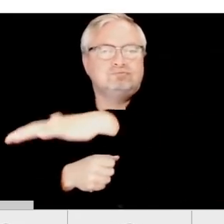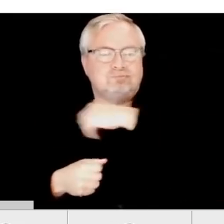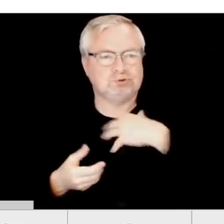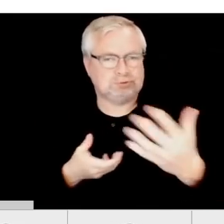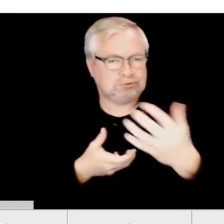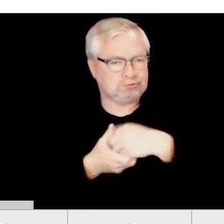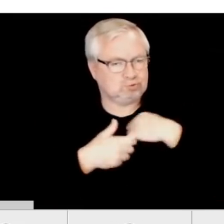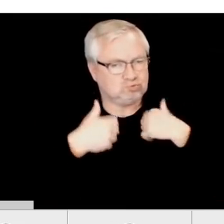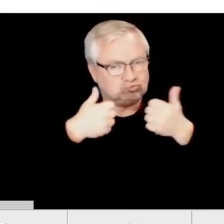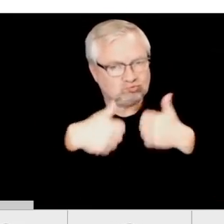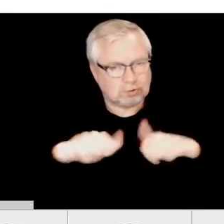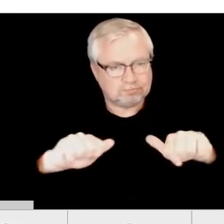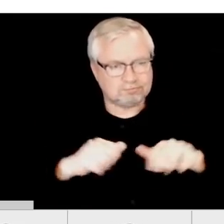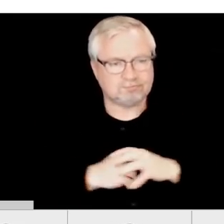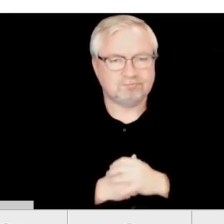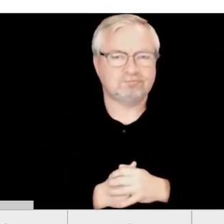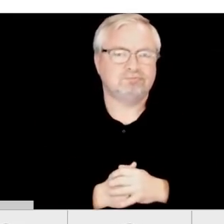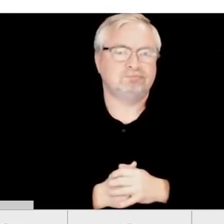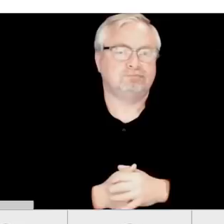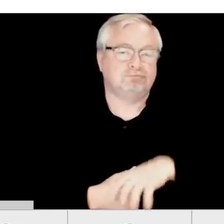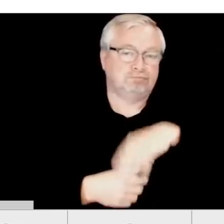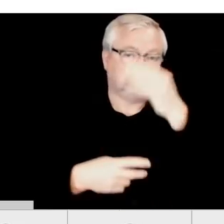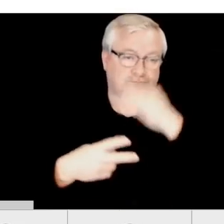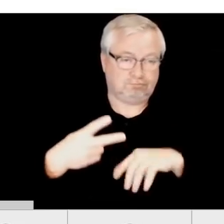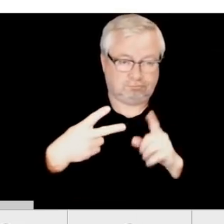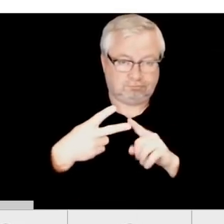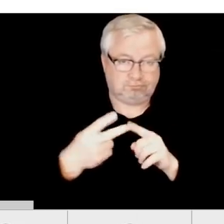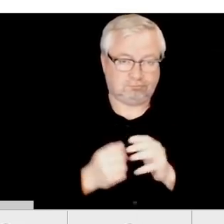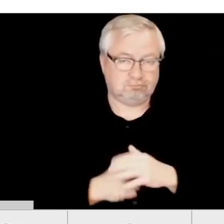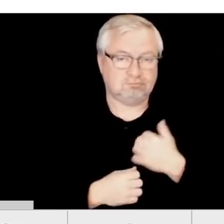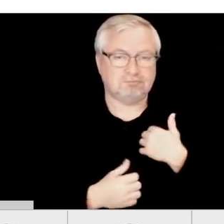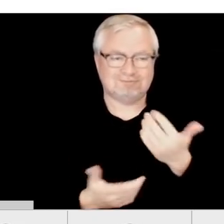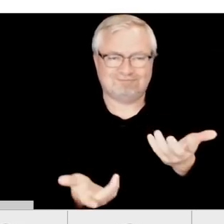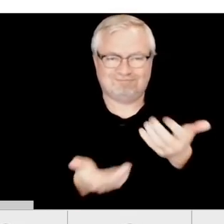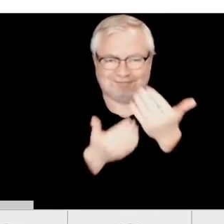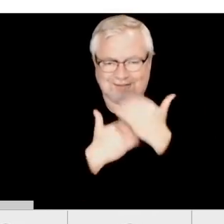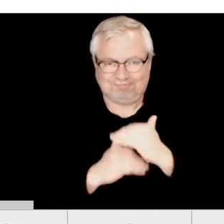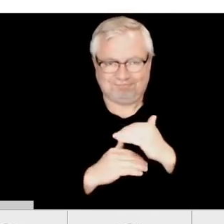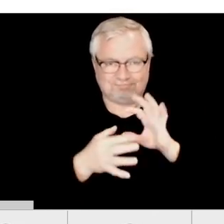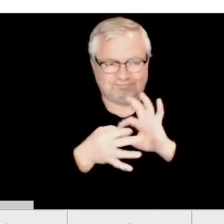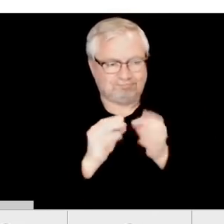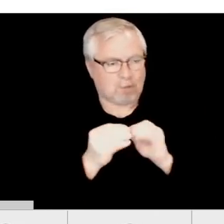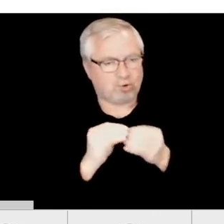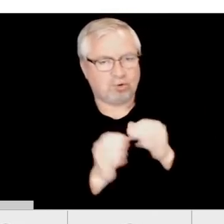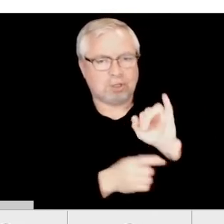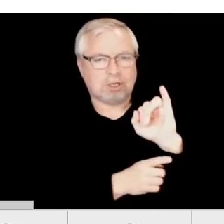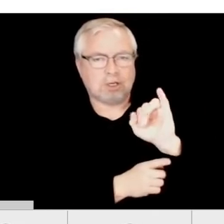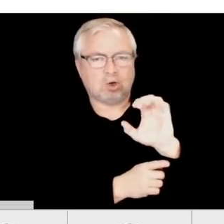We've restricted the ICU metric to only ventilator cases because that is what